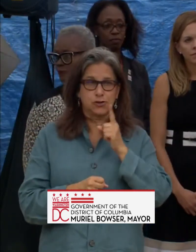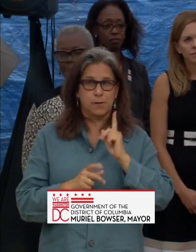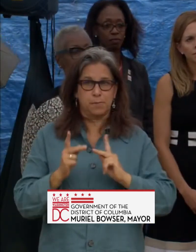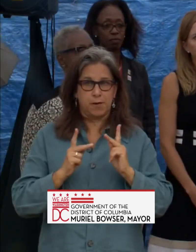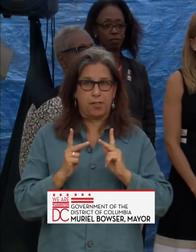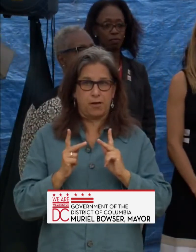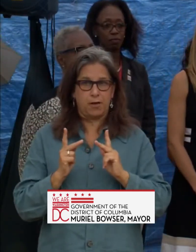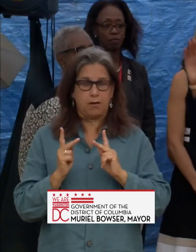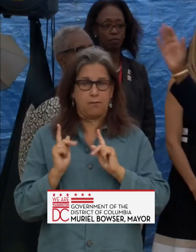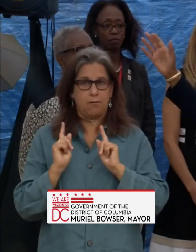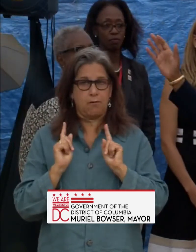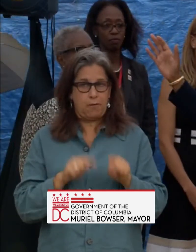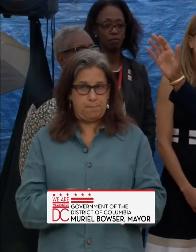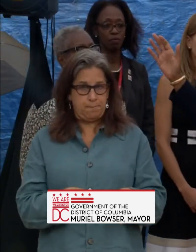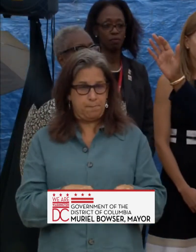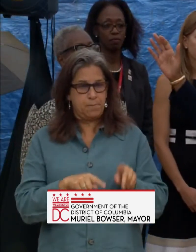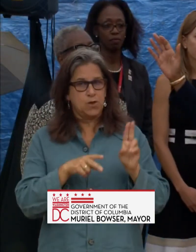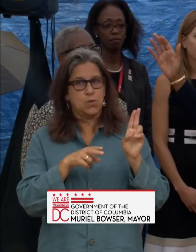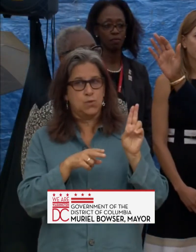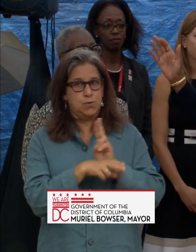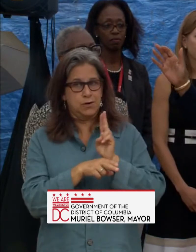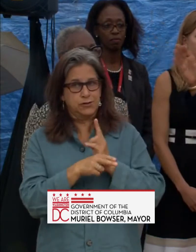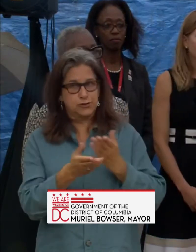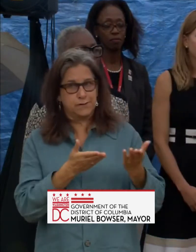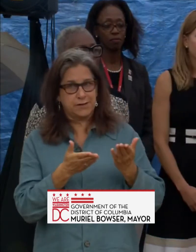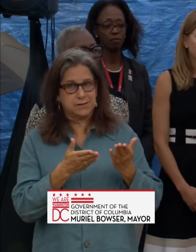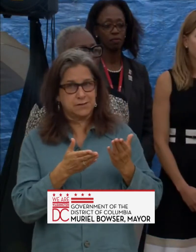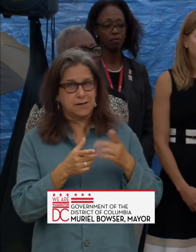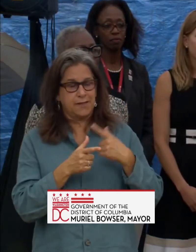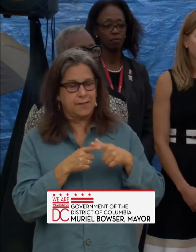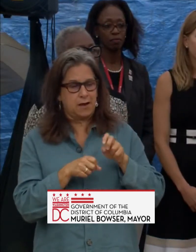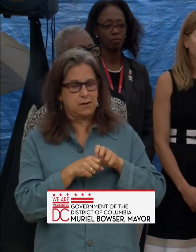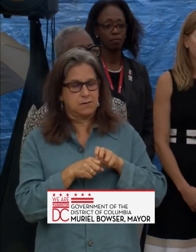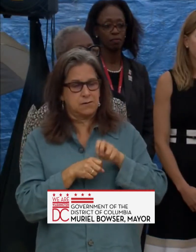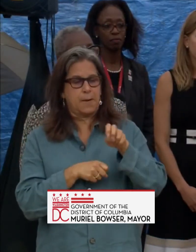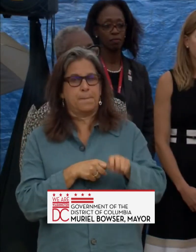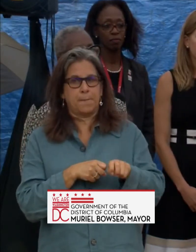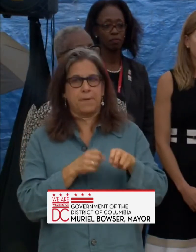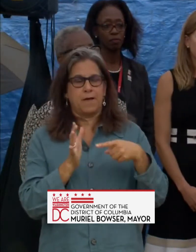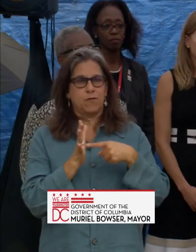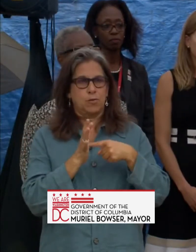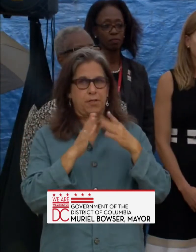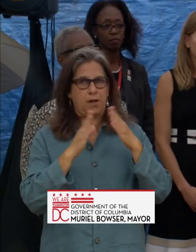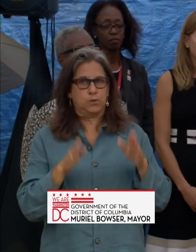CUE TO GET TO AFFORDABLE HOUSING. SO WHAT THAT MEANT FOR FAMILIES WHO WERE EXPERIENCING